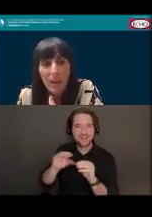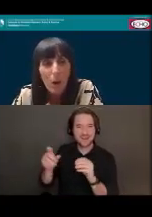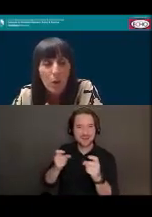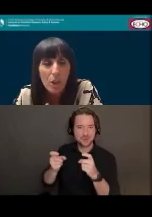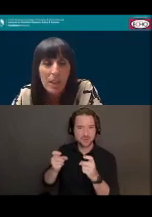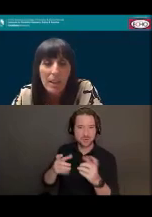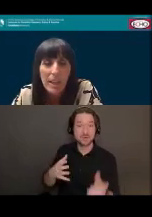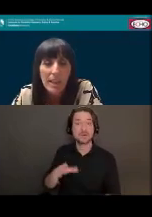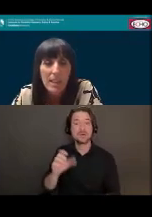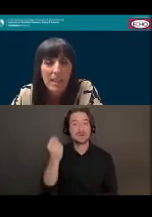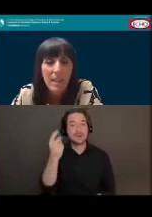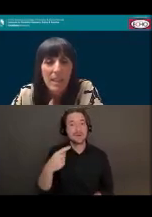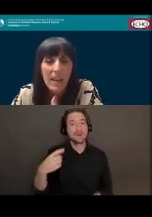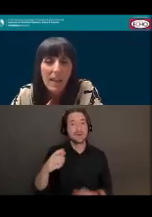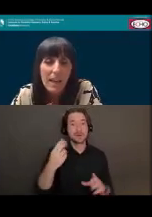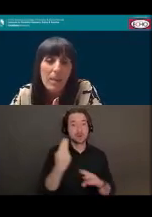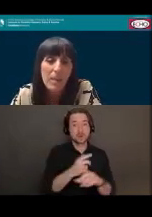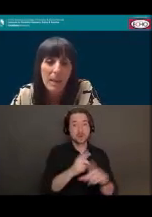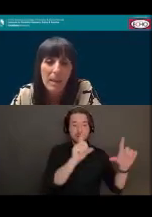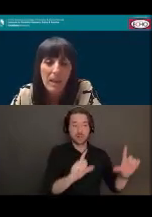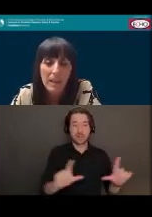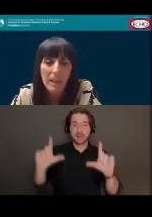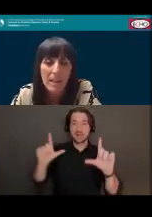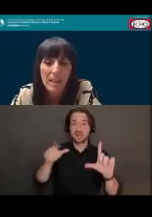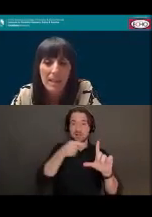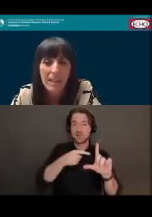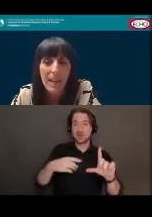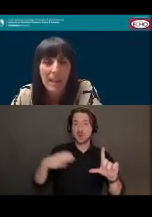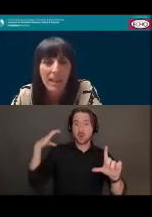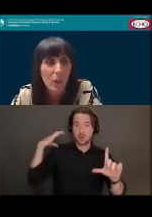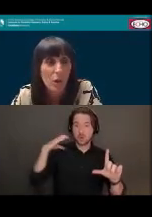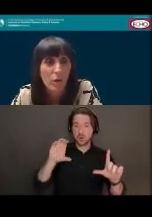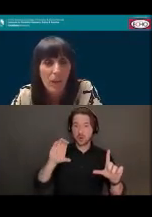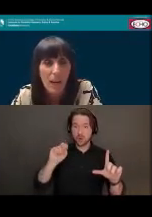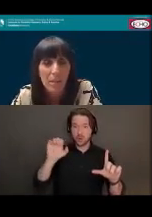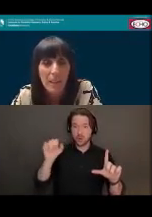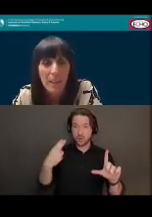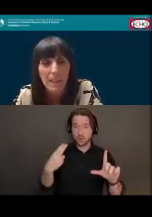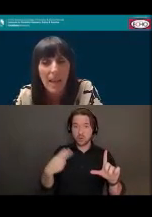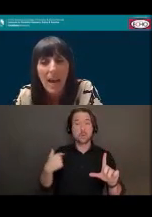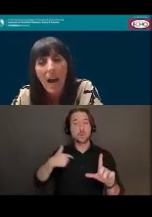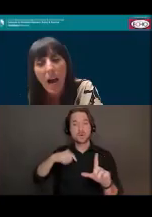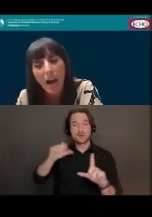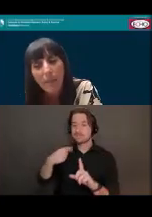coaching lens that helps us and lets us say to families, I'm